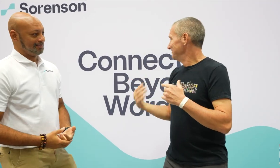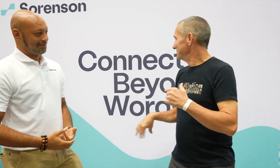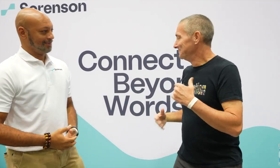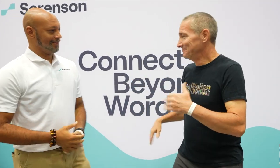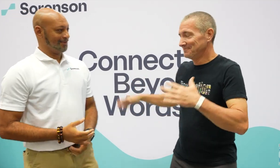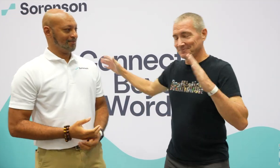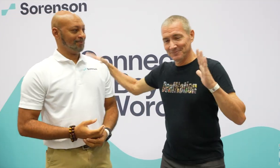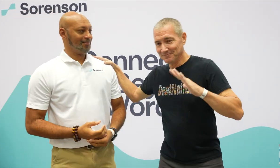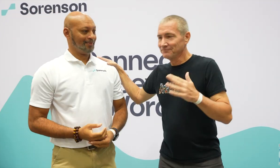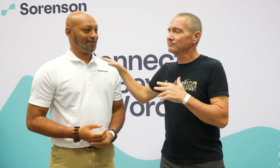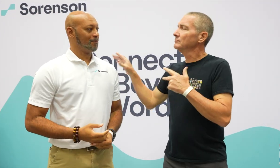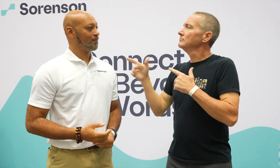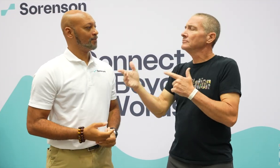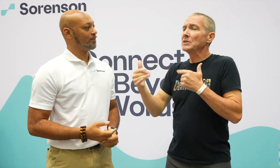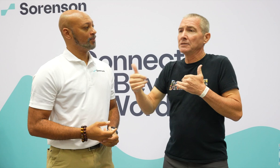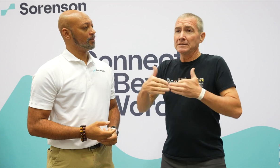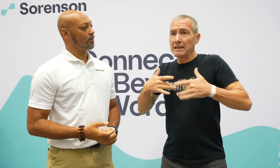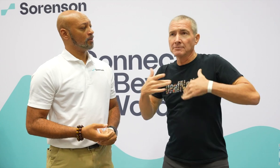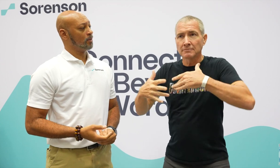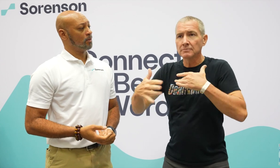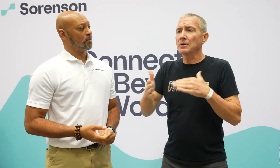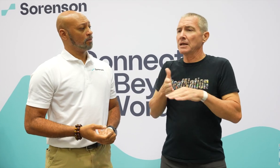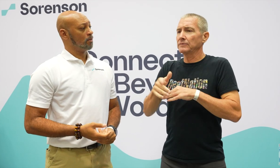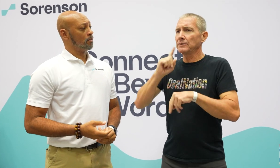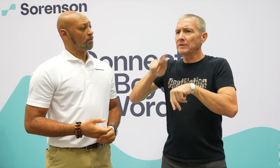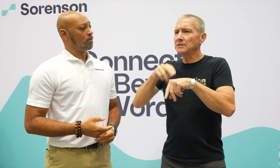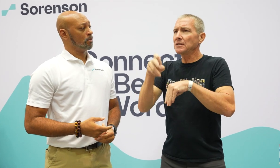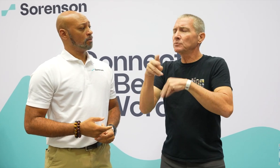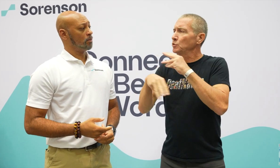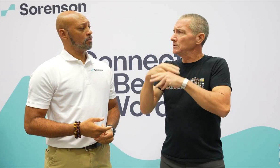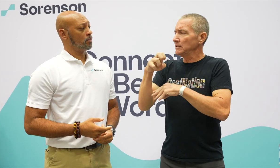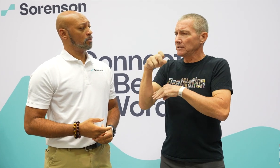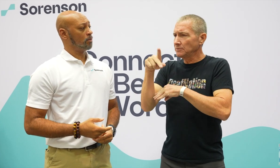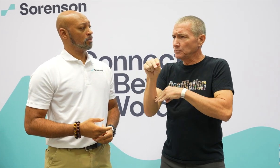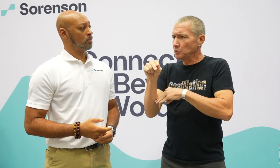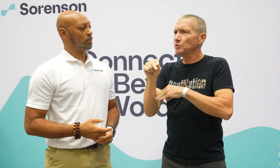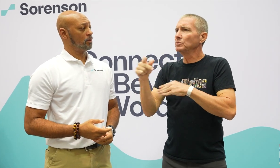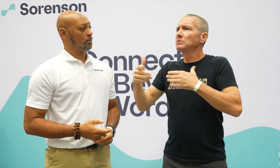Wow. After all the excitement of the DeafNation World Expo,